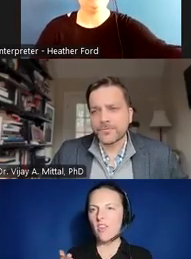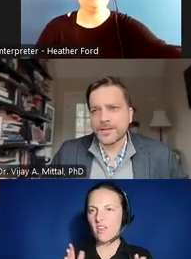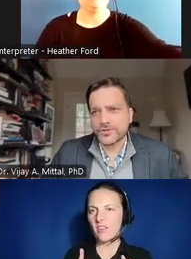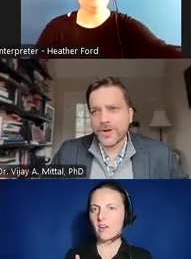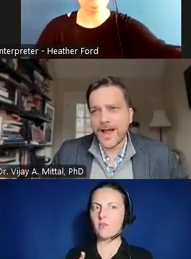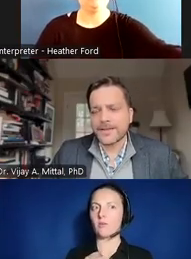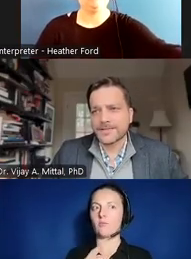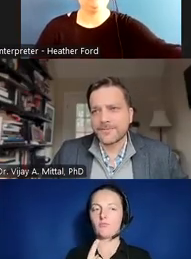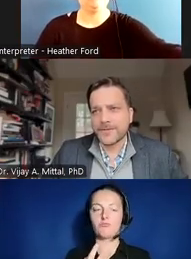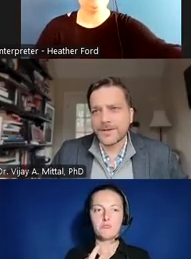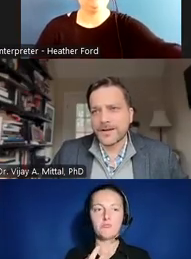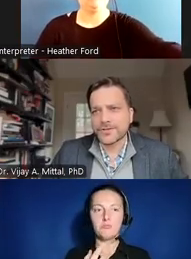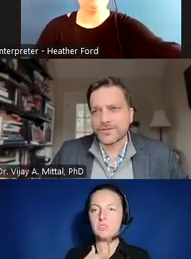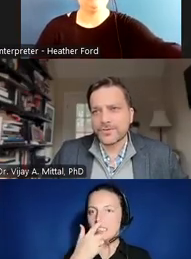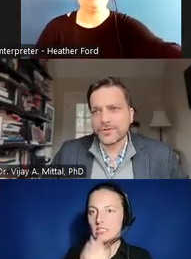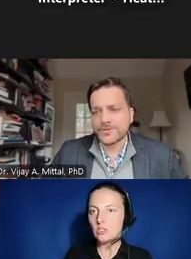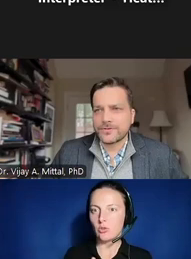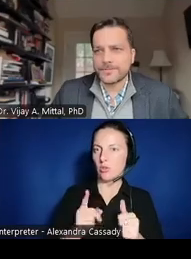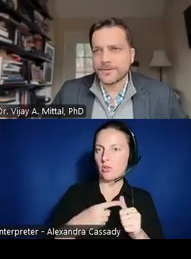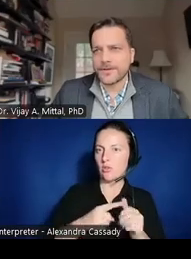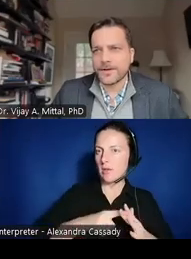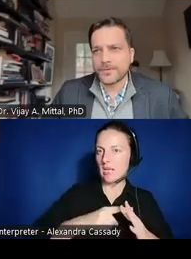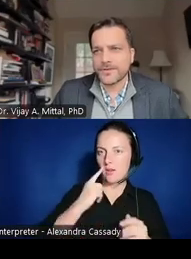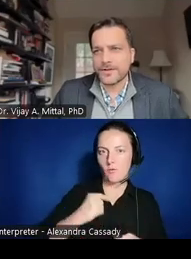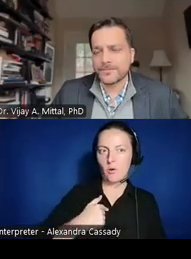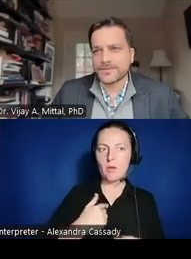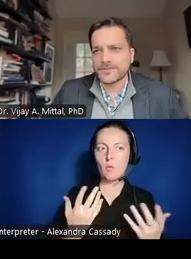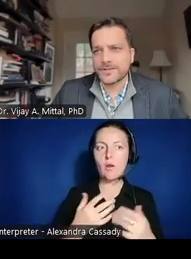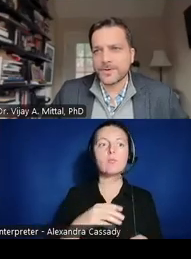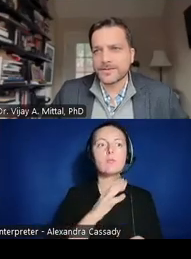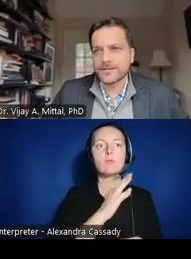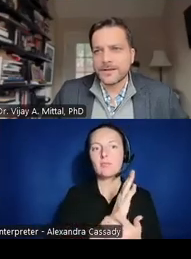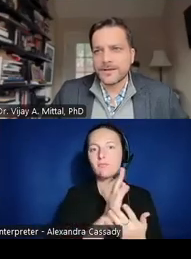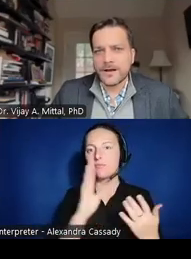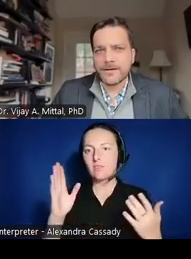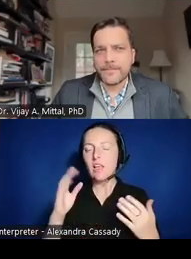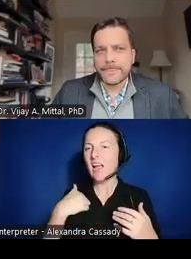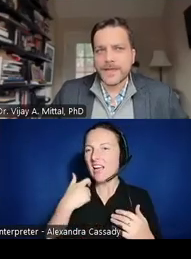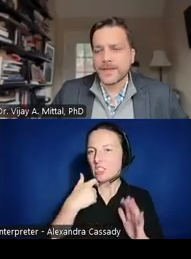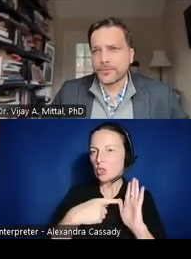really track that same figure I just showed you in terms of neurodedevelopmental sequence. Um in the